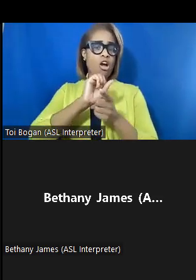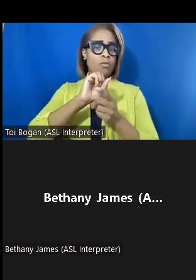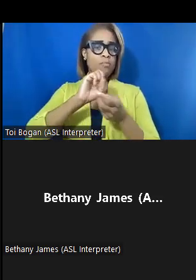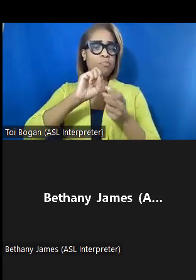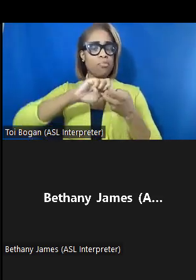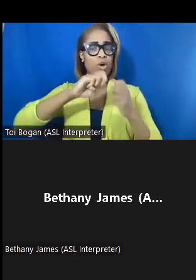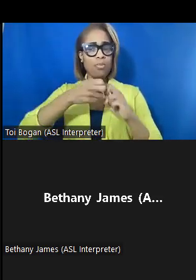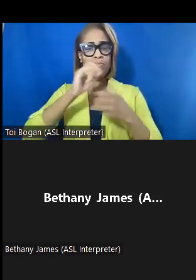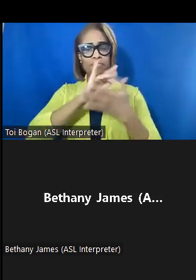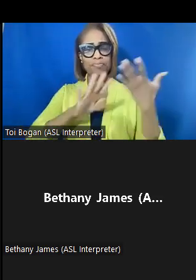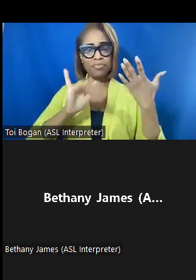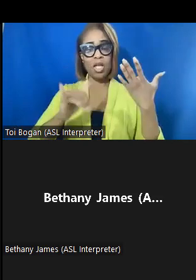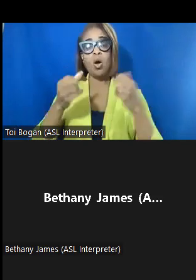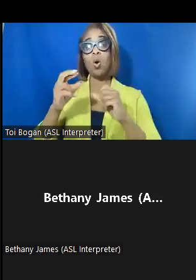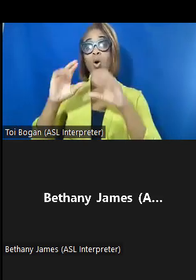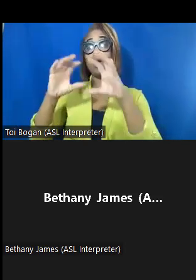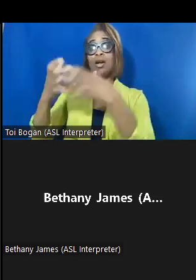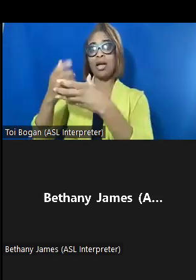Or it could be under the category of a mental impairment.